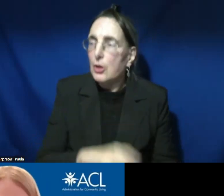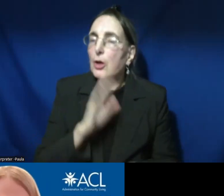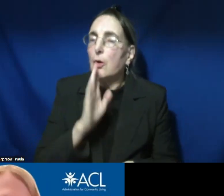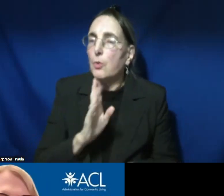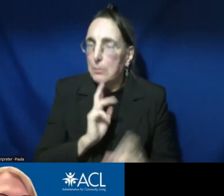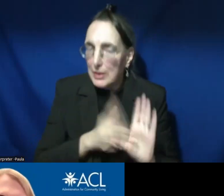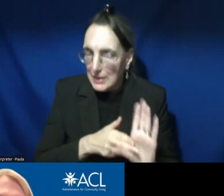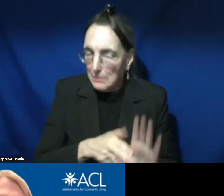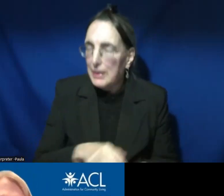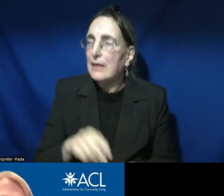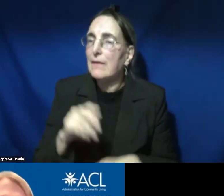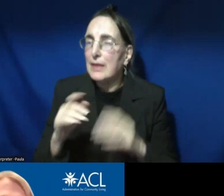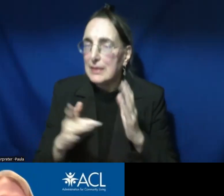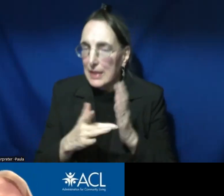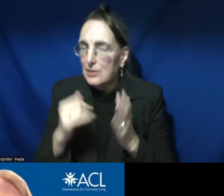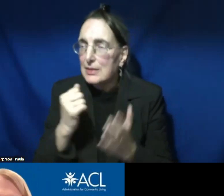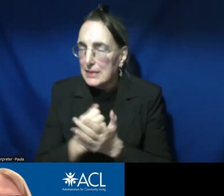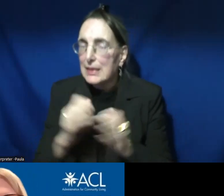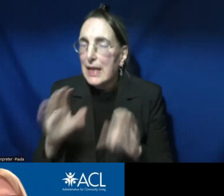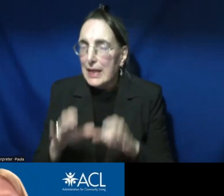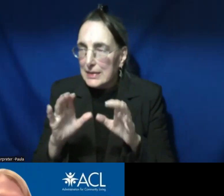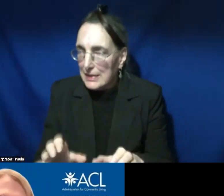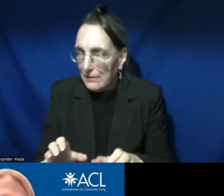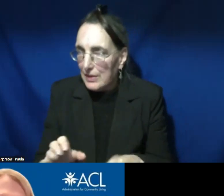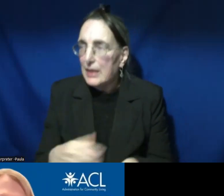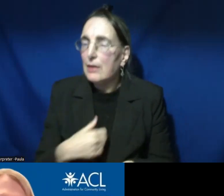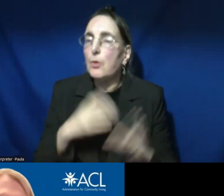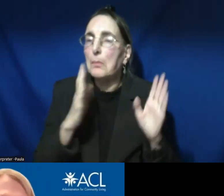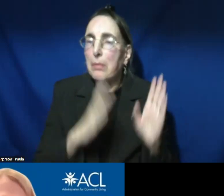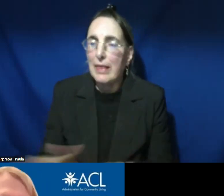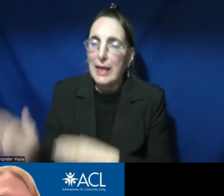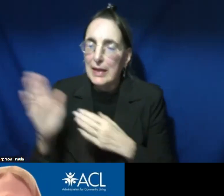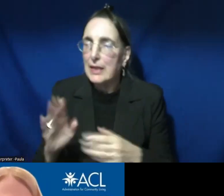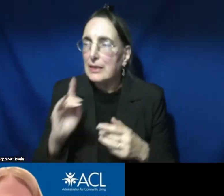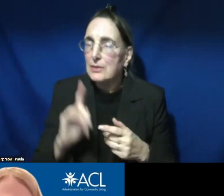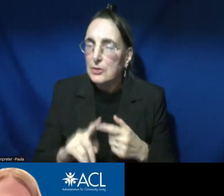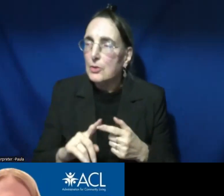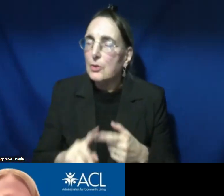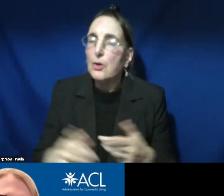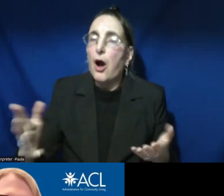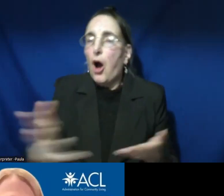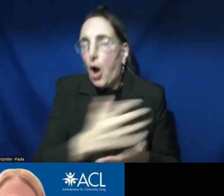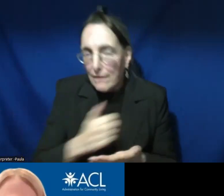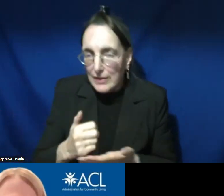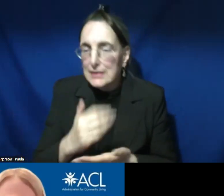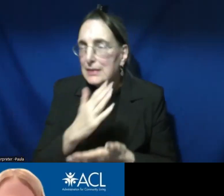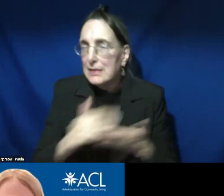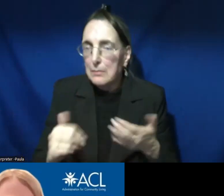assistance activities. We're planning to harvest some of the solutions that we find